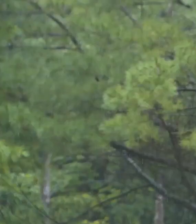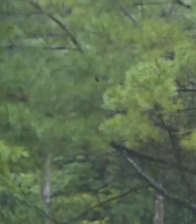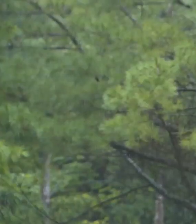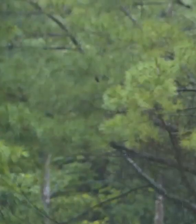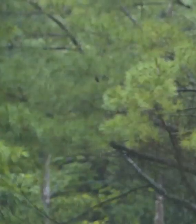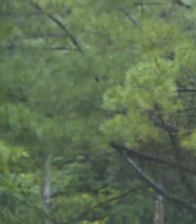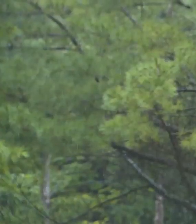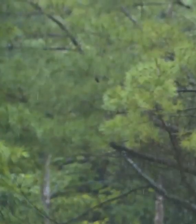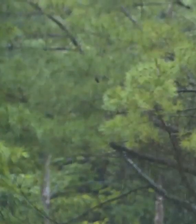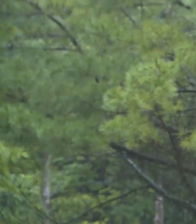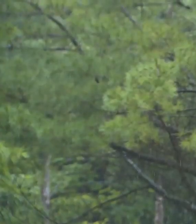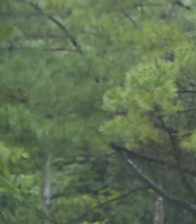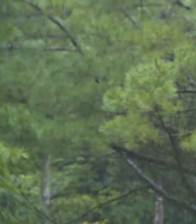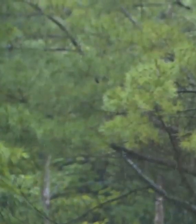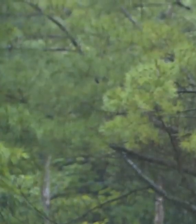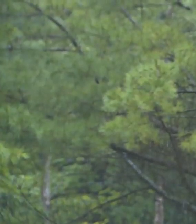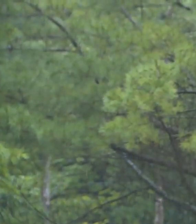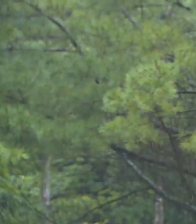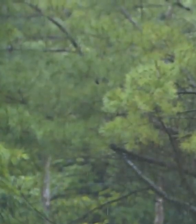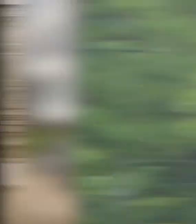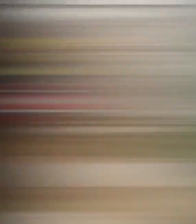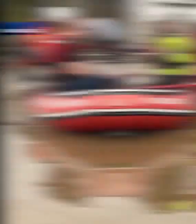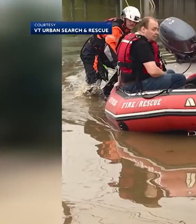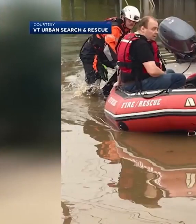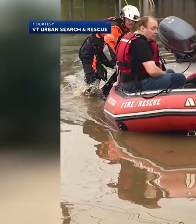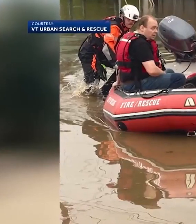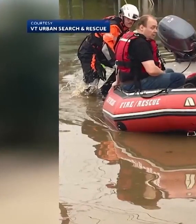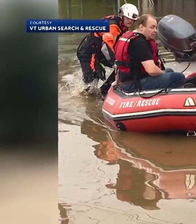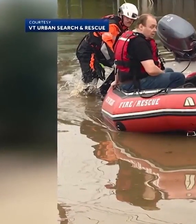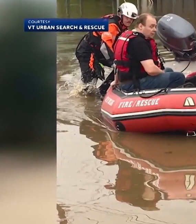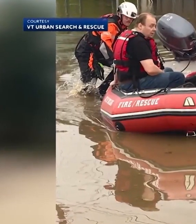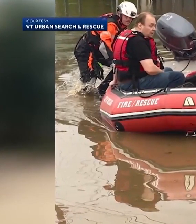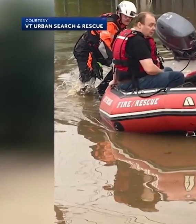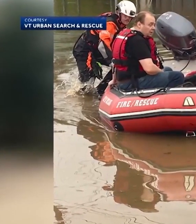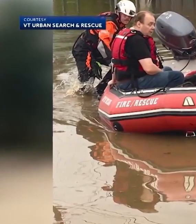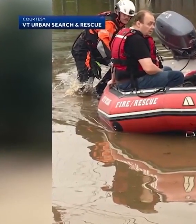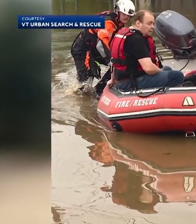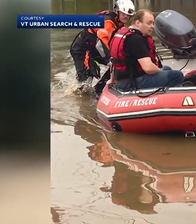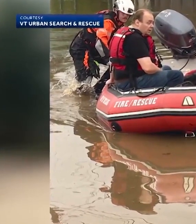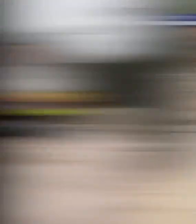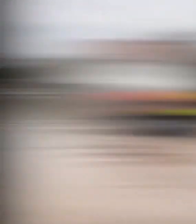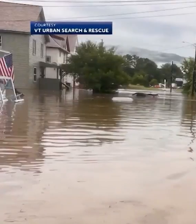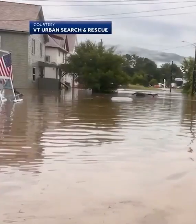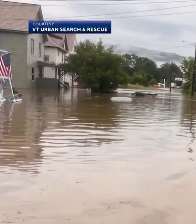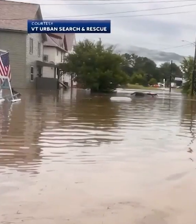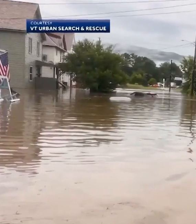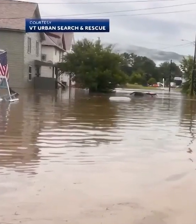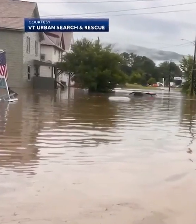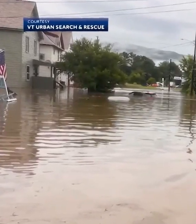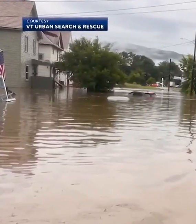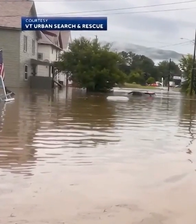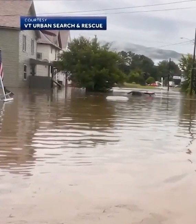MITIGATION WORK AND REVITALIZATION.> VERMONT'S RECOVERY EFFORTS FROM JULY'S HISTORIC FLOODS ARE STILL IN FULL SWING.